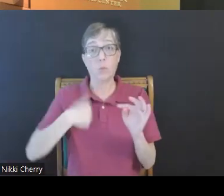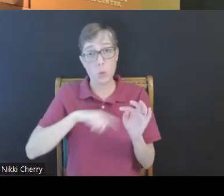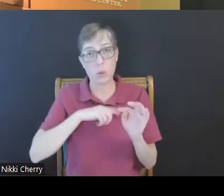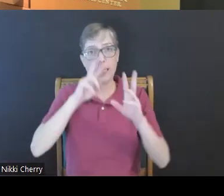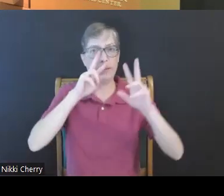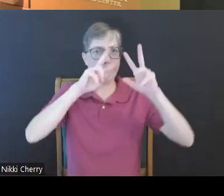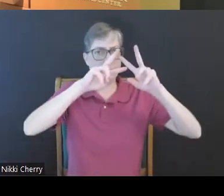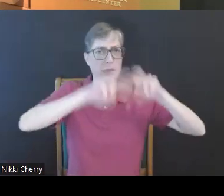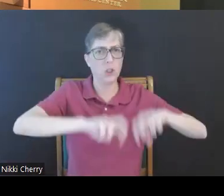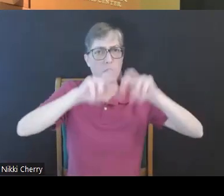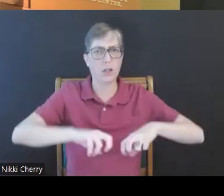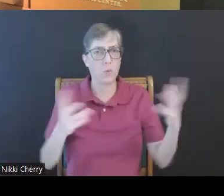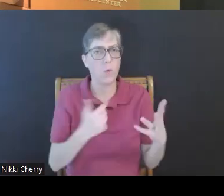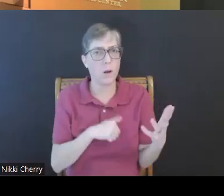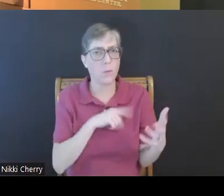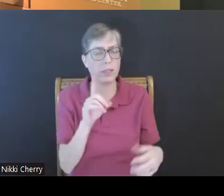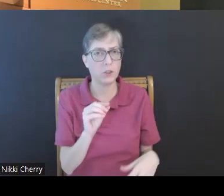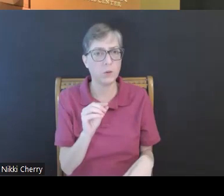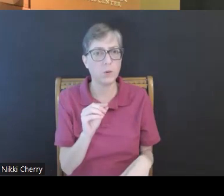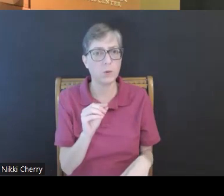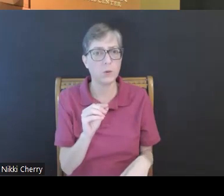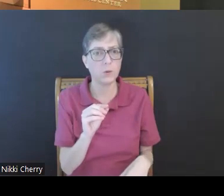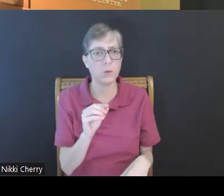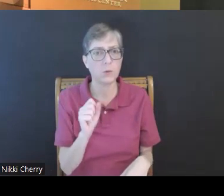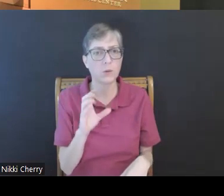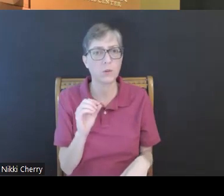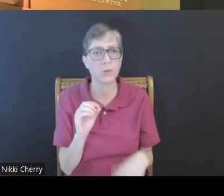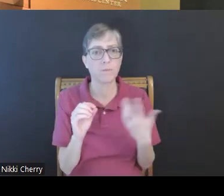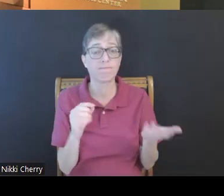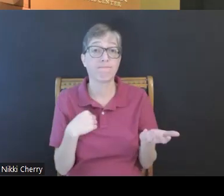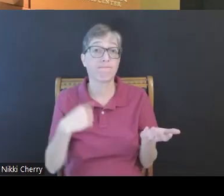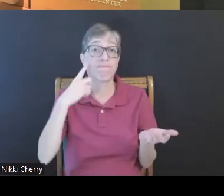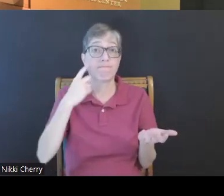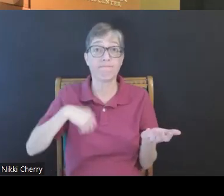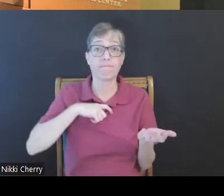so much time uh so I think we should look and say is the stuff I'm doing working as well as I think